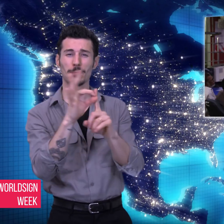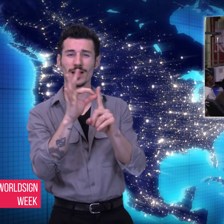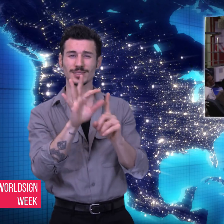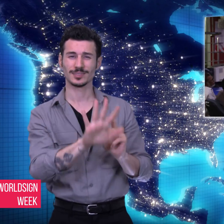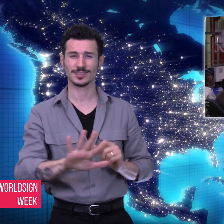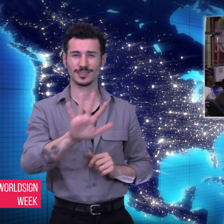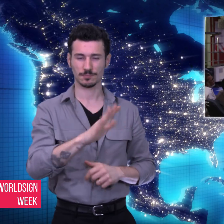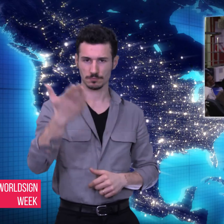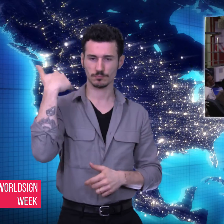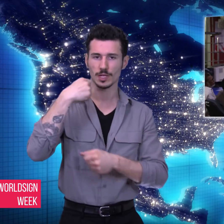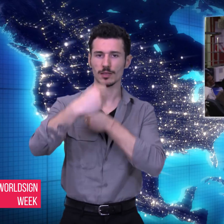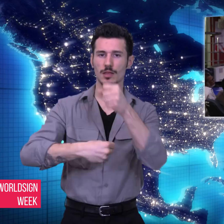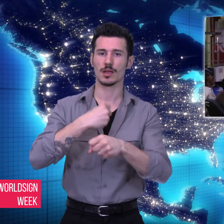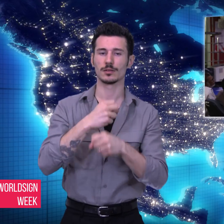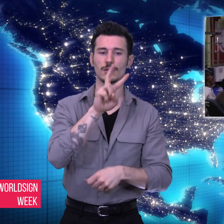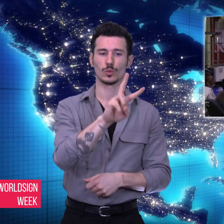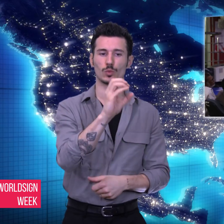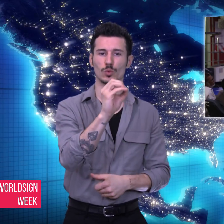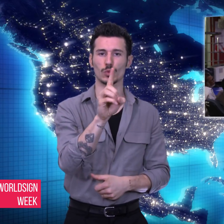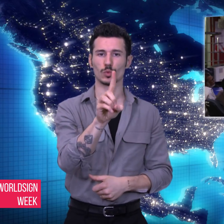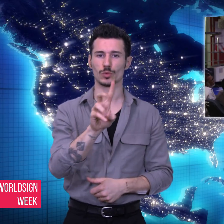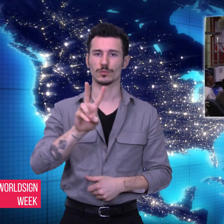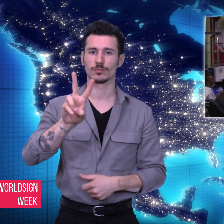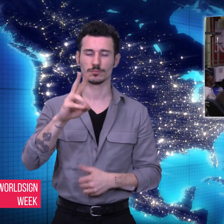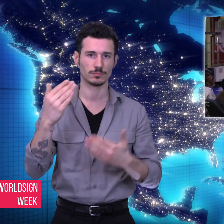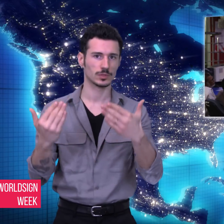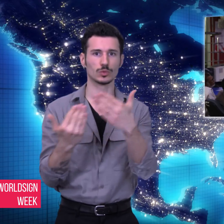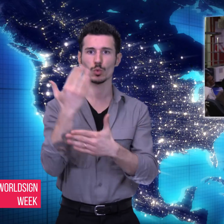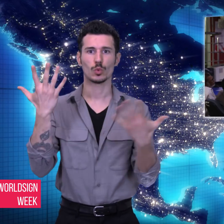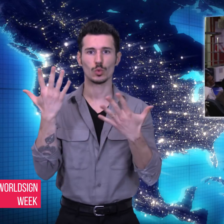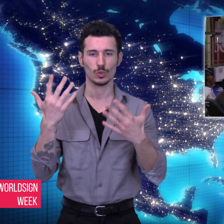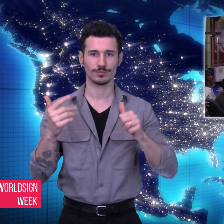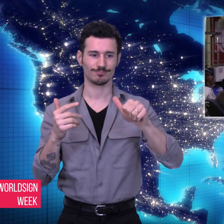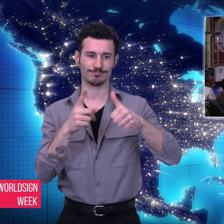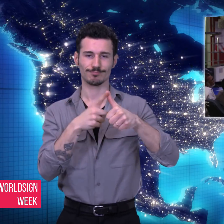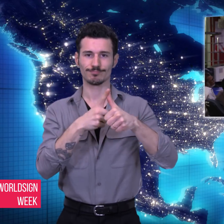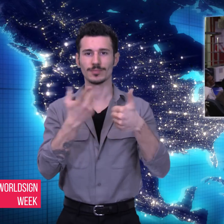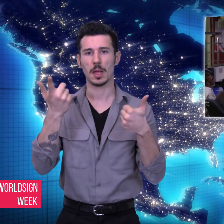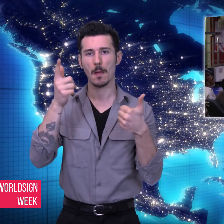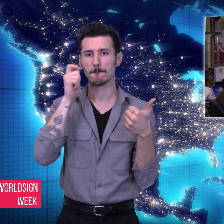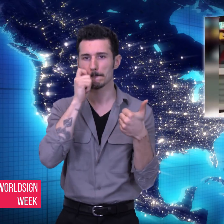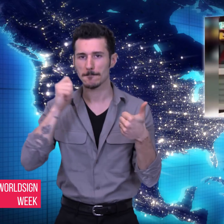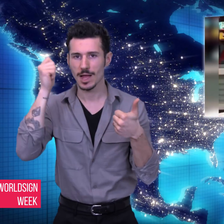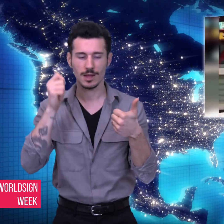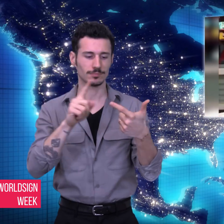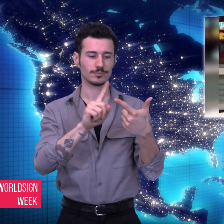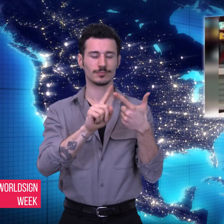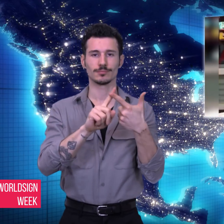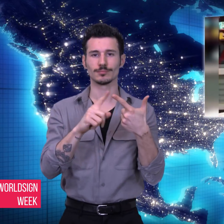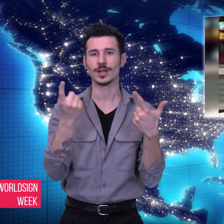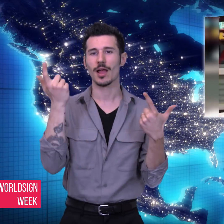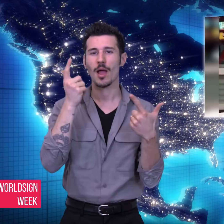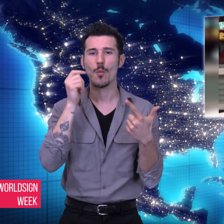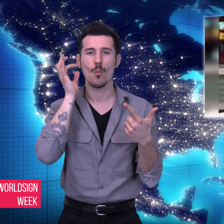Transgender has been recognized in Pakistan since 2012